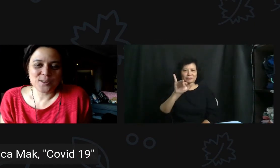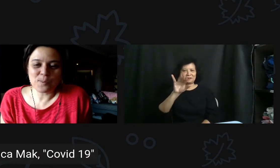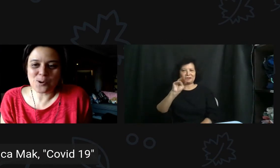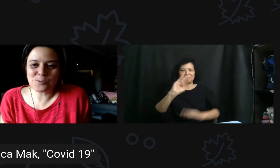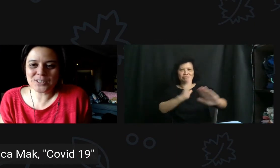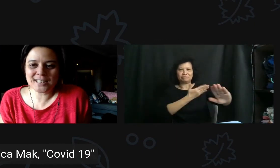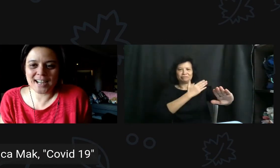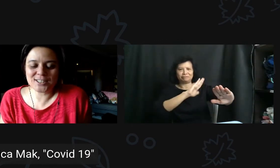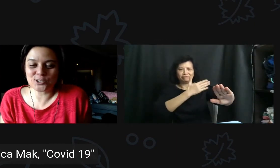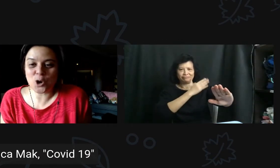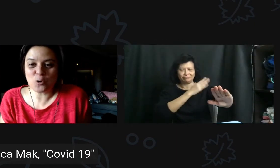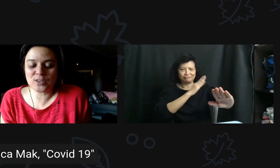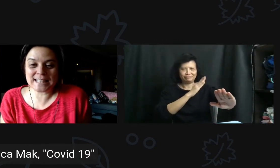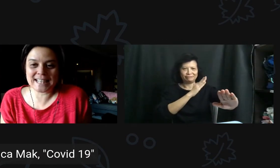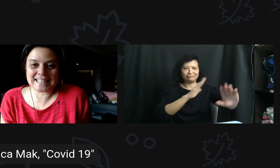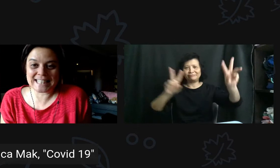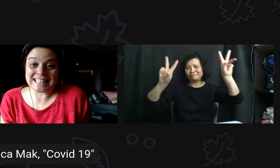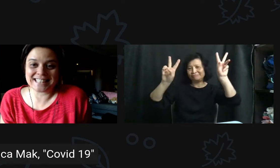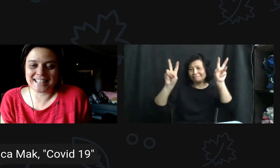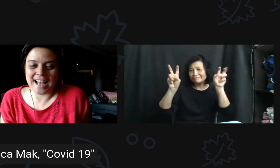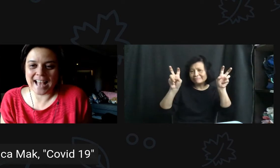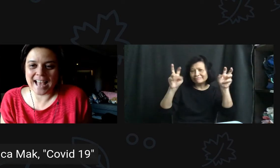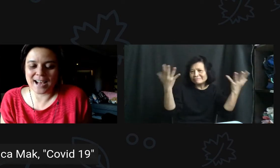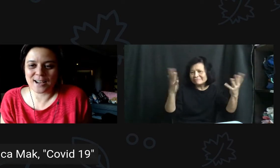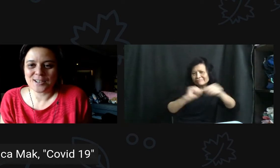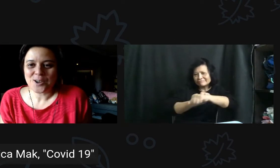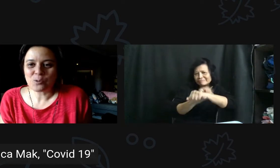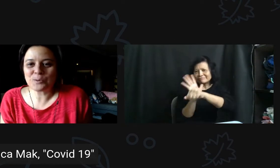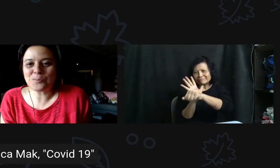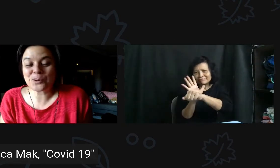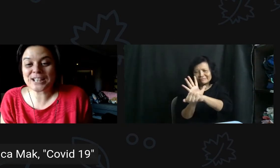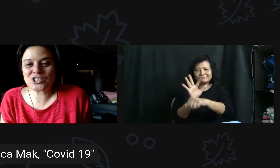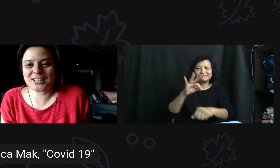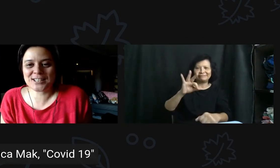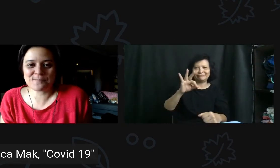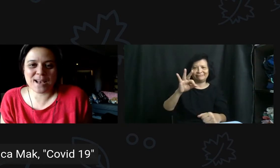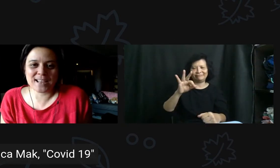The poem was entitled "Covid 19". We will bring Jessica back